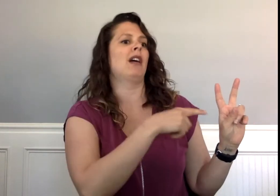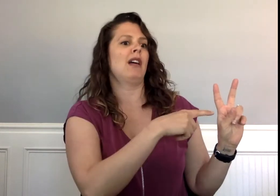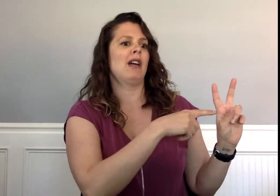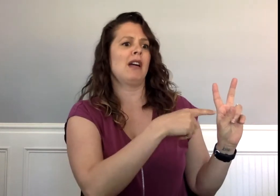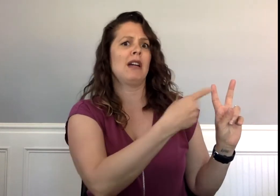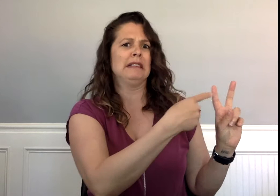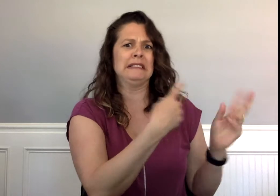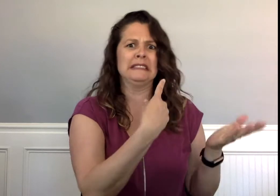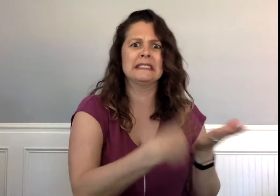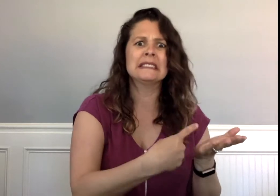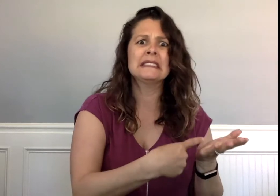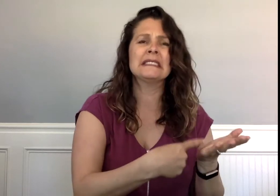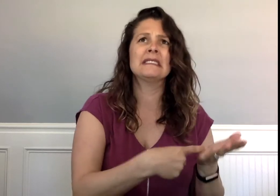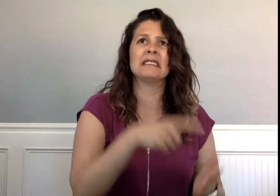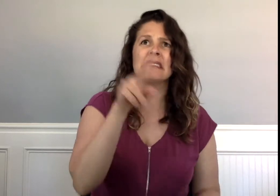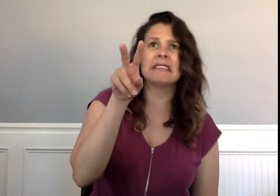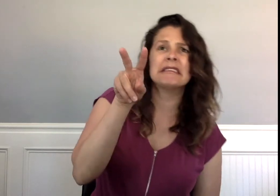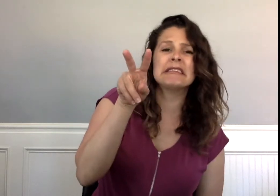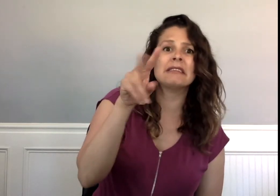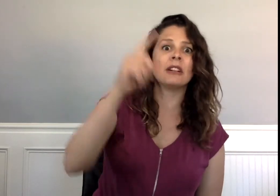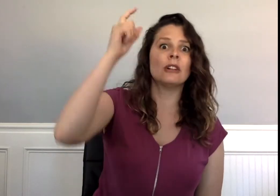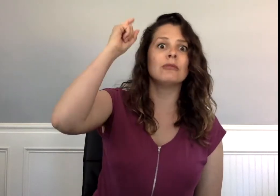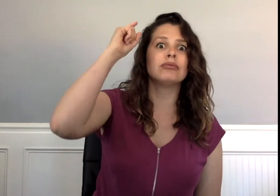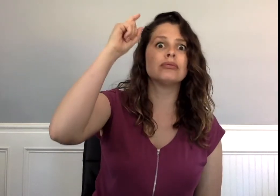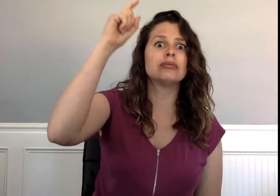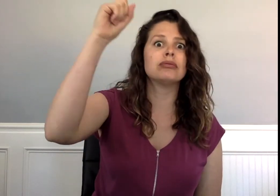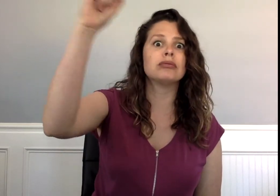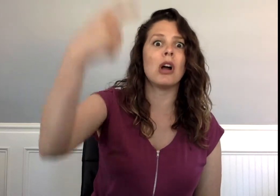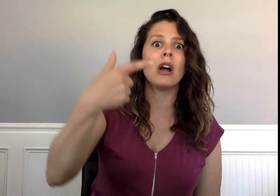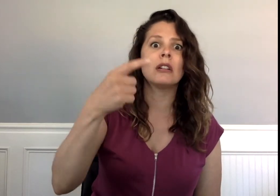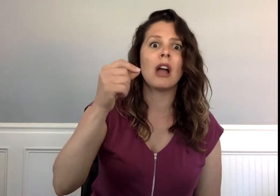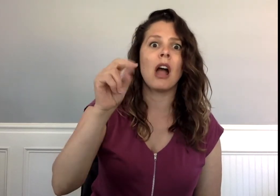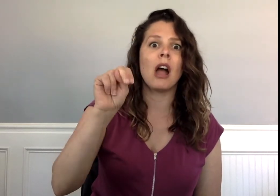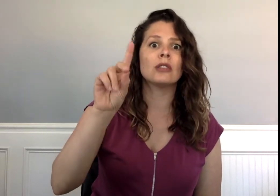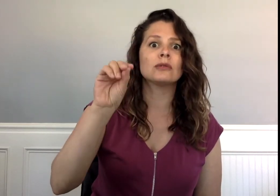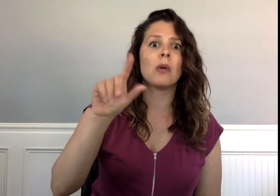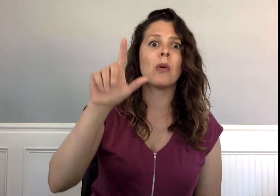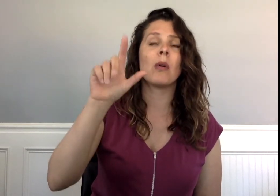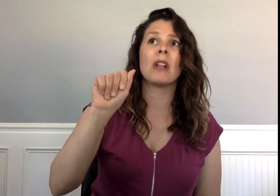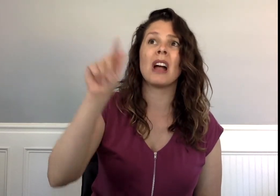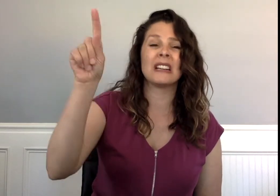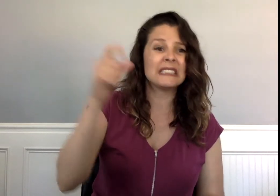Both were discussing about the gondola.